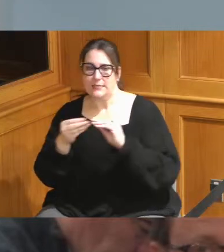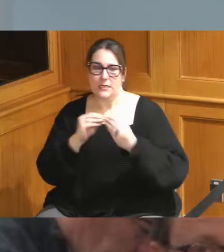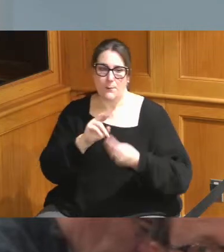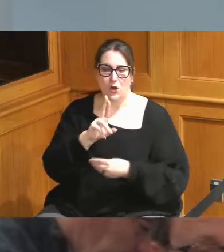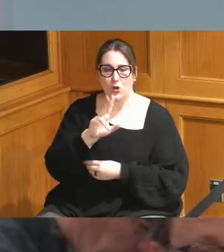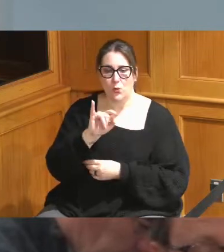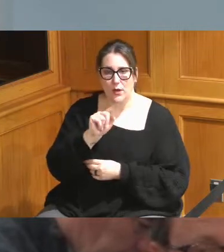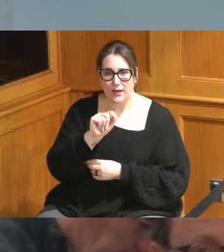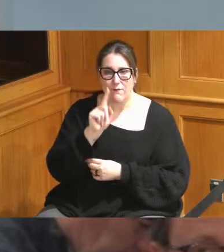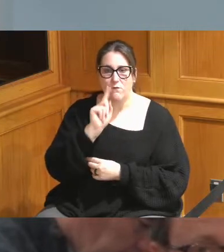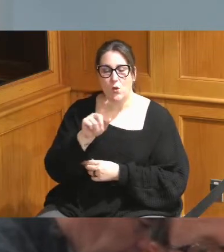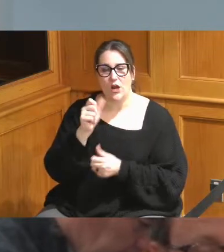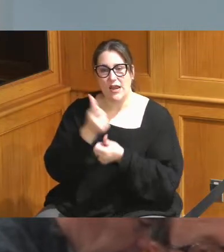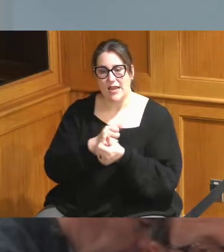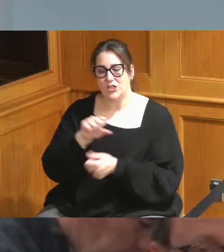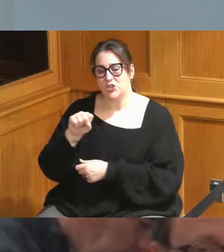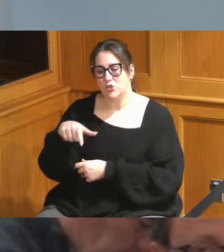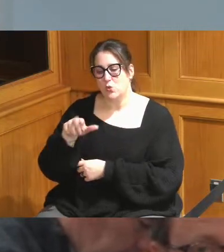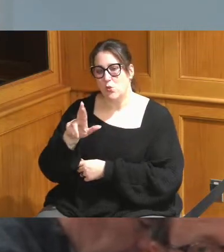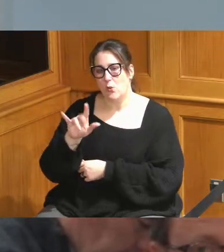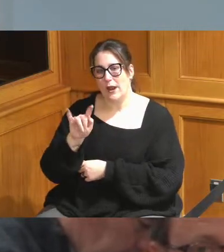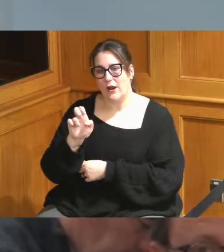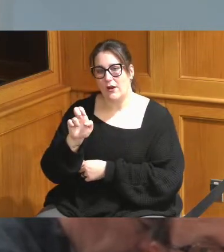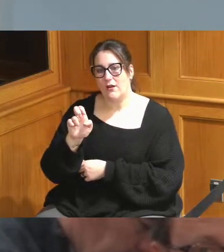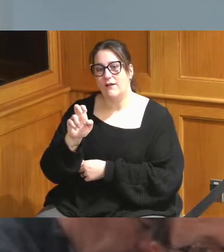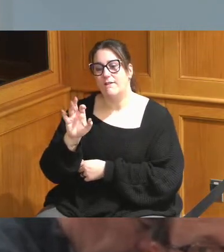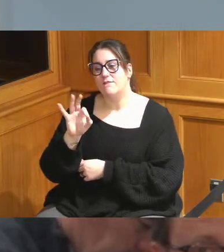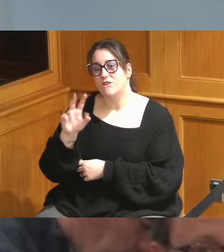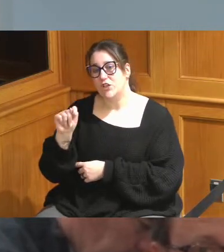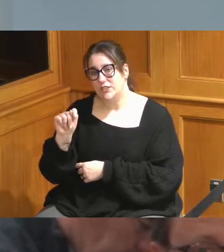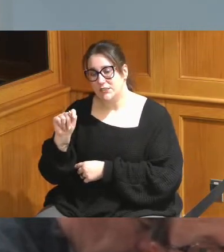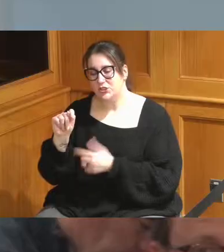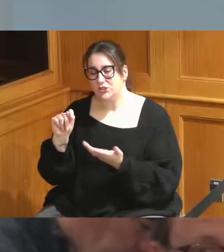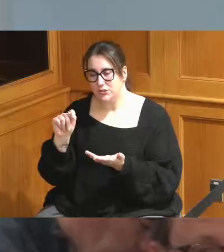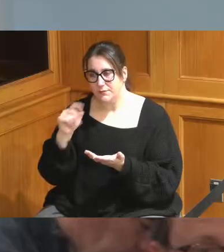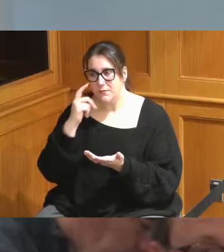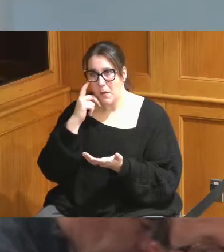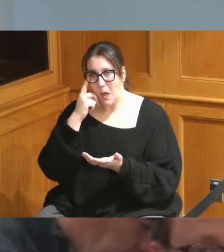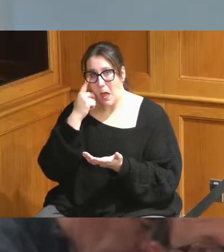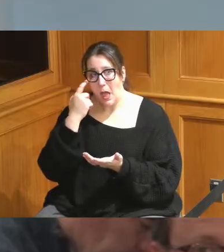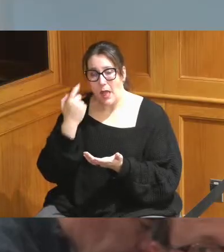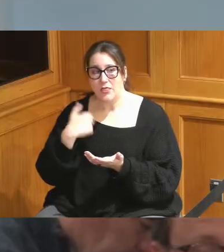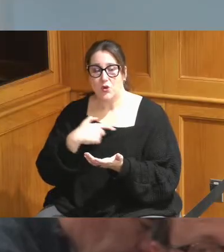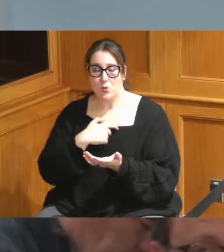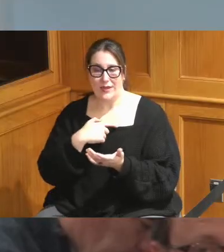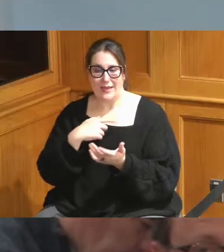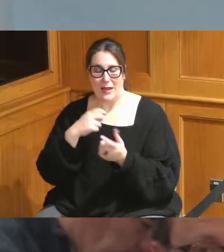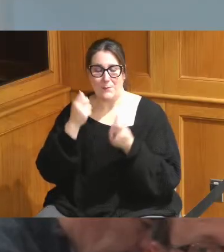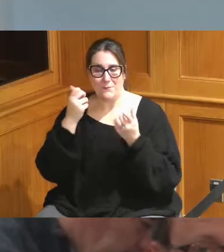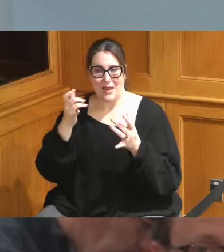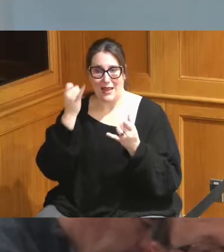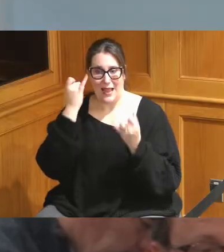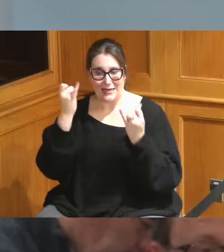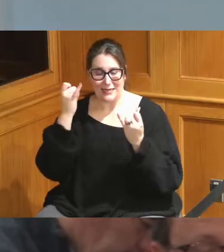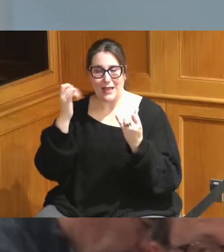footage and then we basically sculpted I'll say or formed multiple ideas or capac- concept plans to